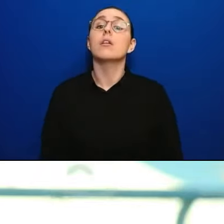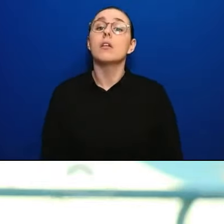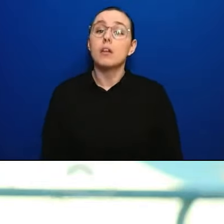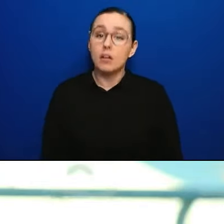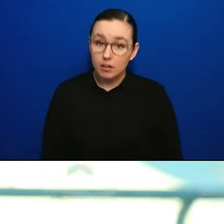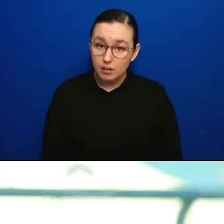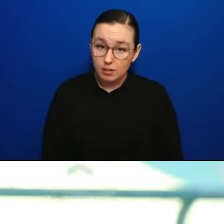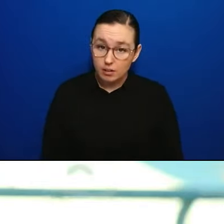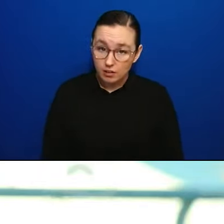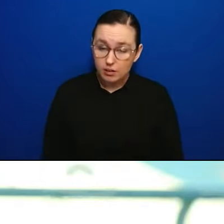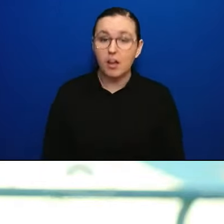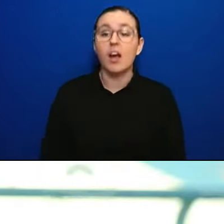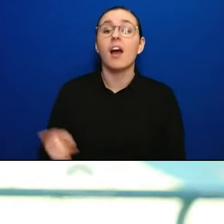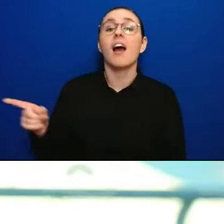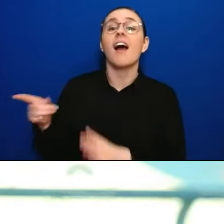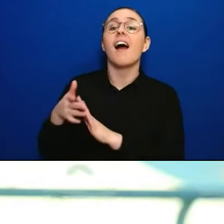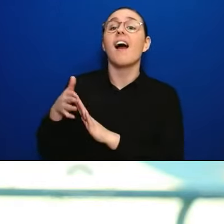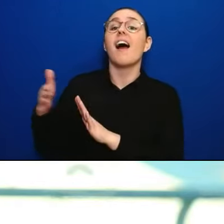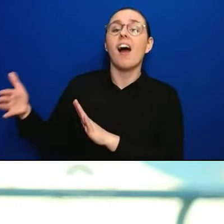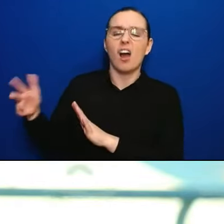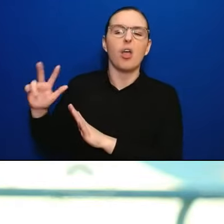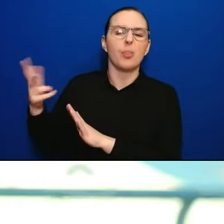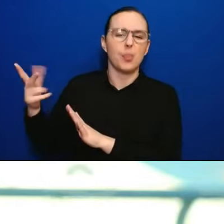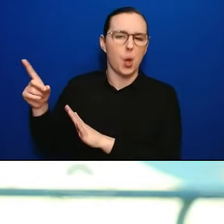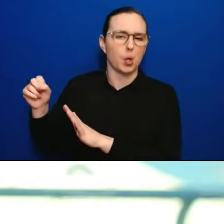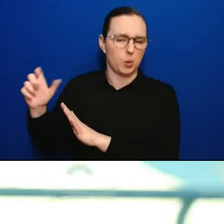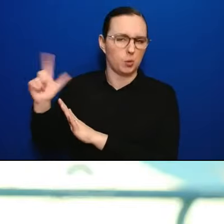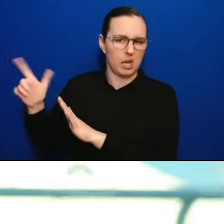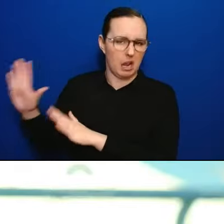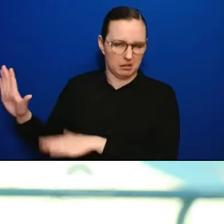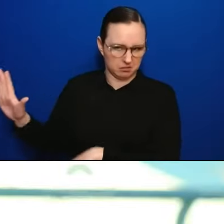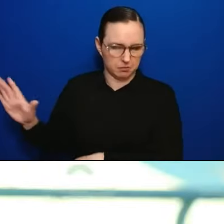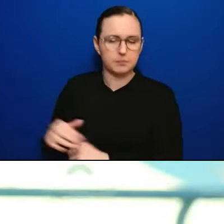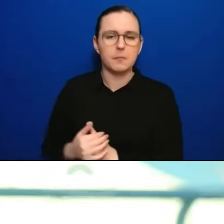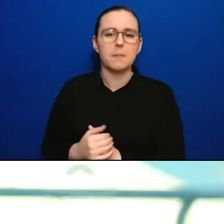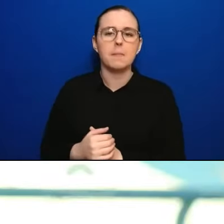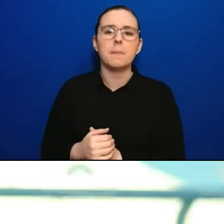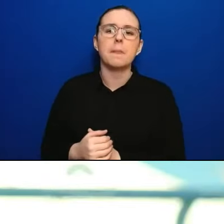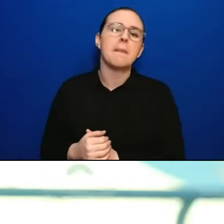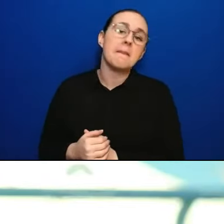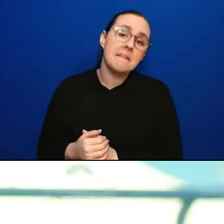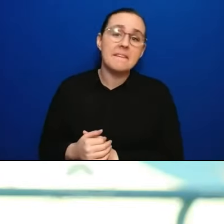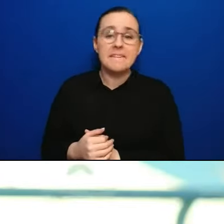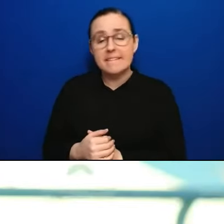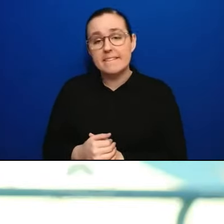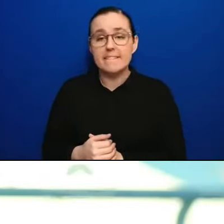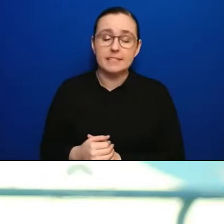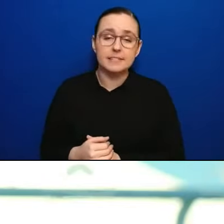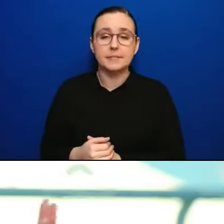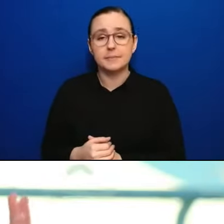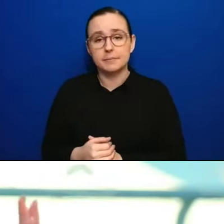understand the data and to look at it in detail, they should